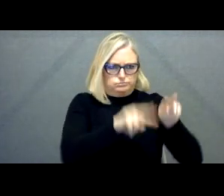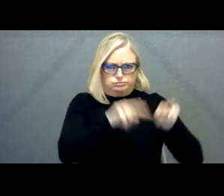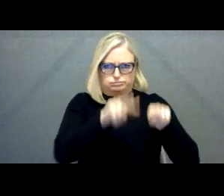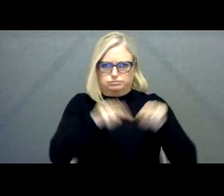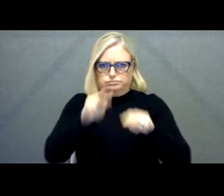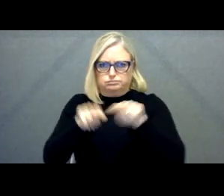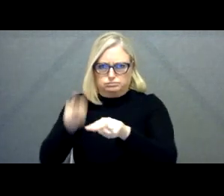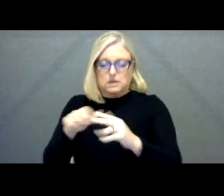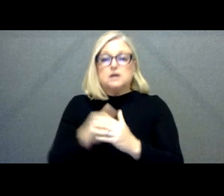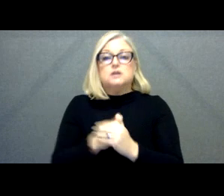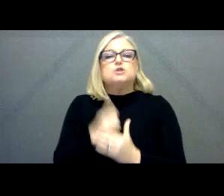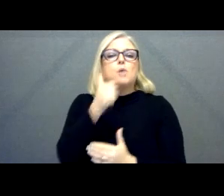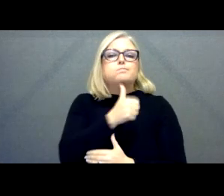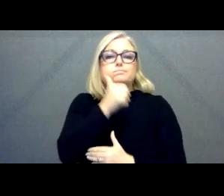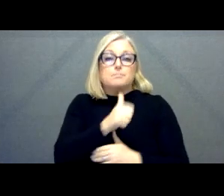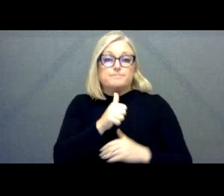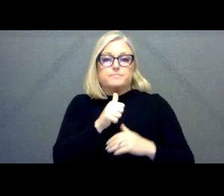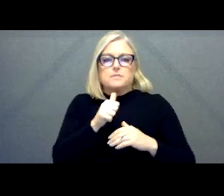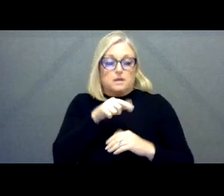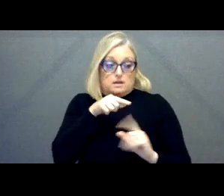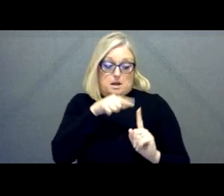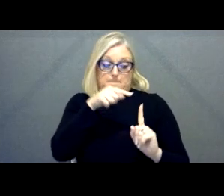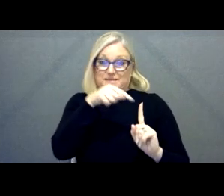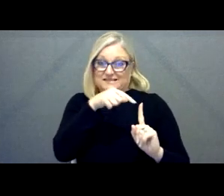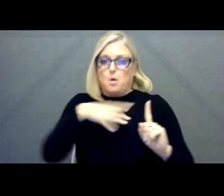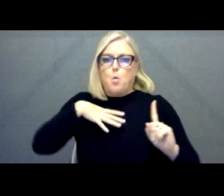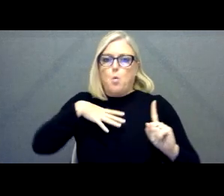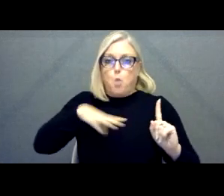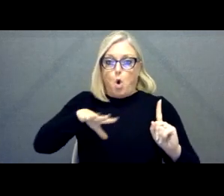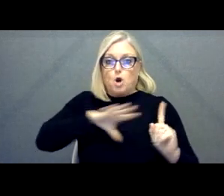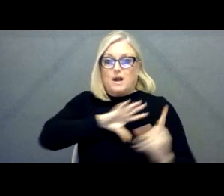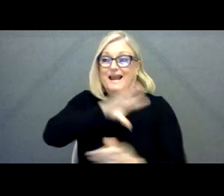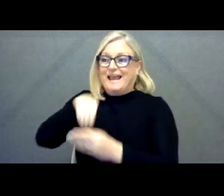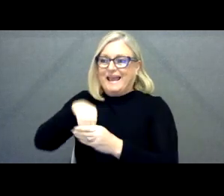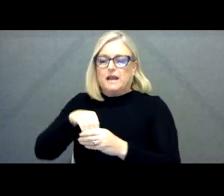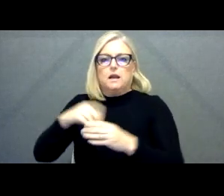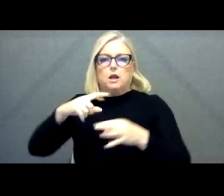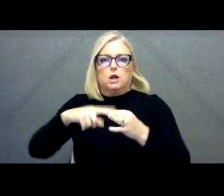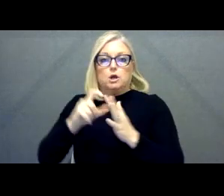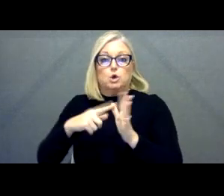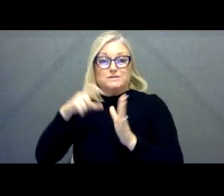asks to come to drug court it's not a simple case of just okay they want to come to the Drug